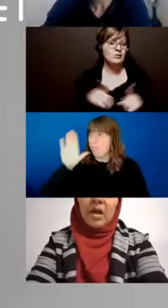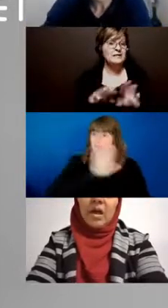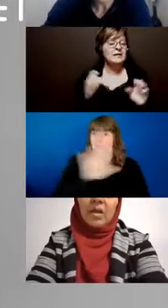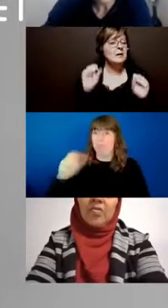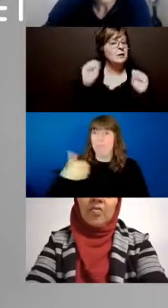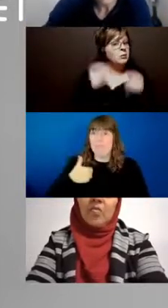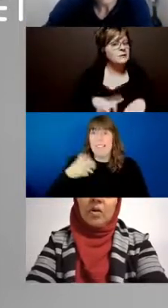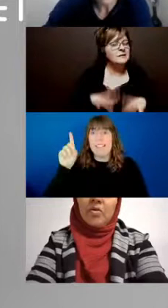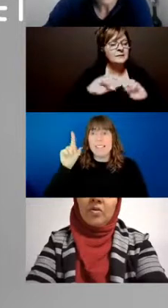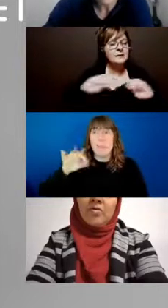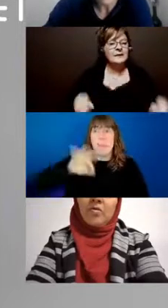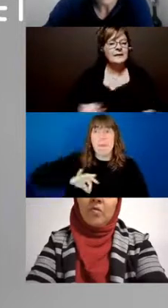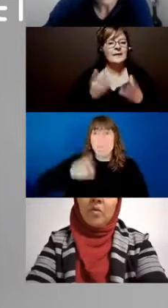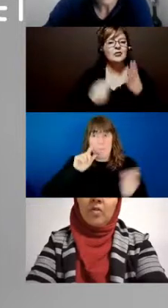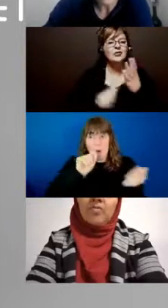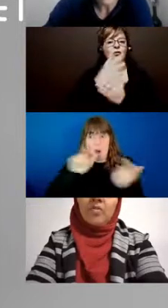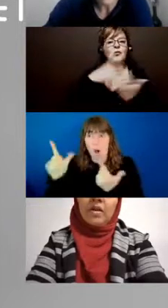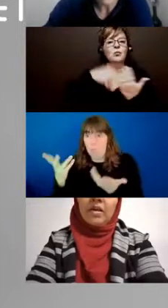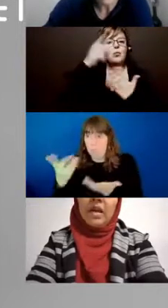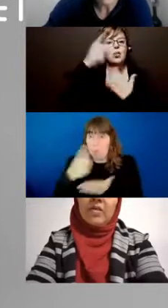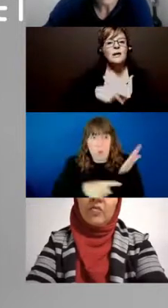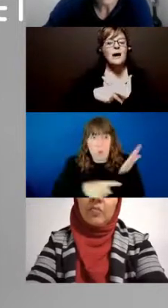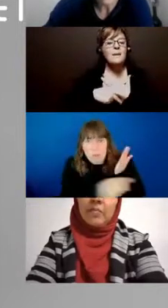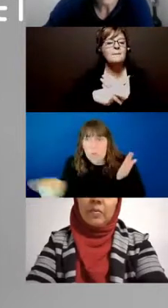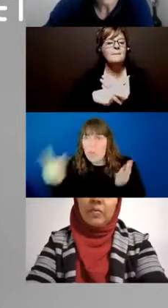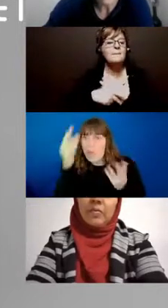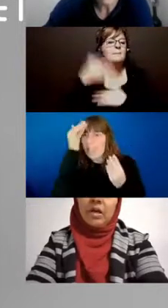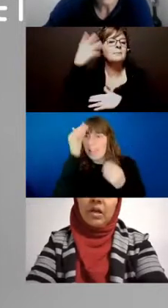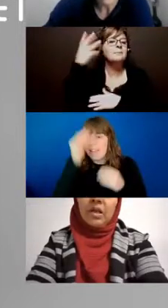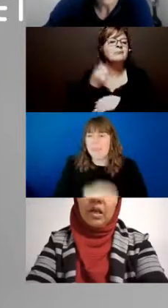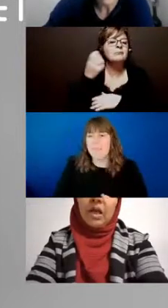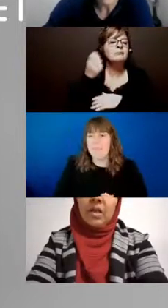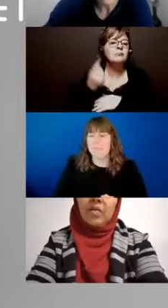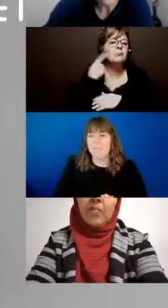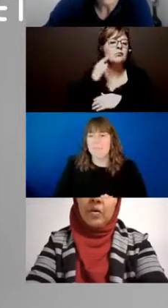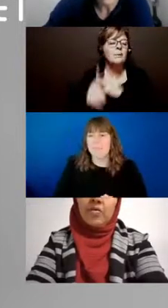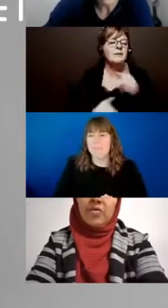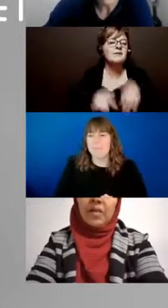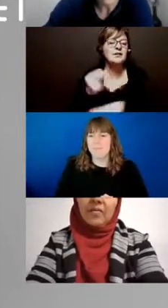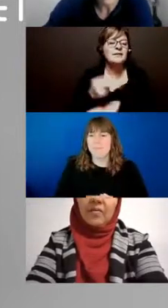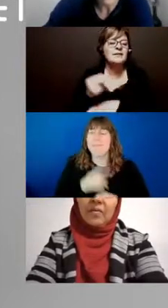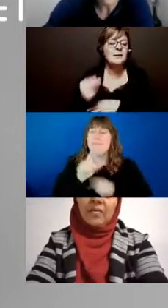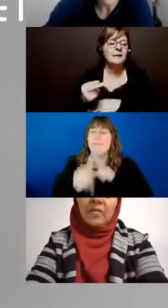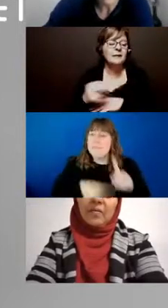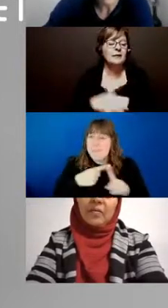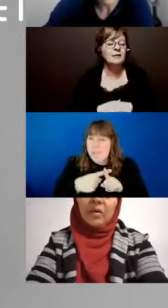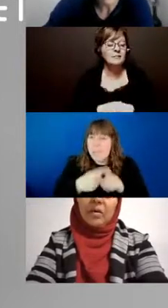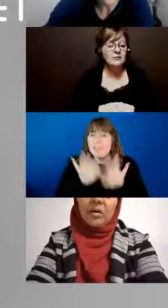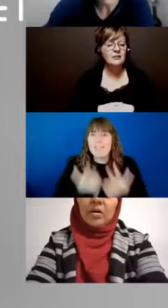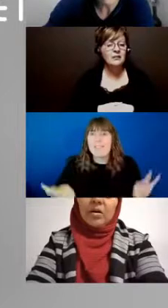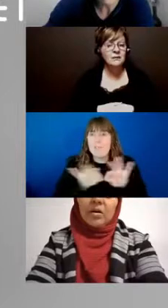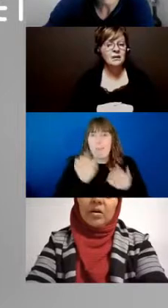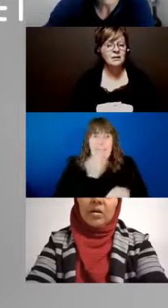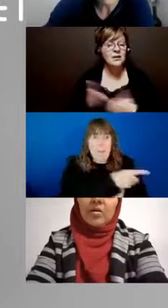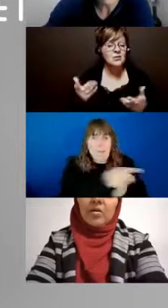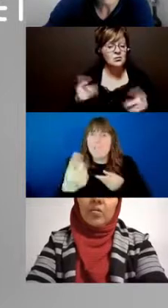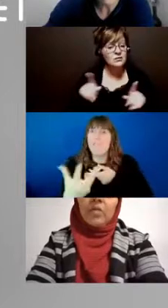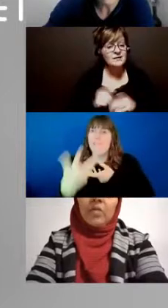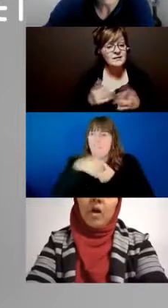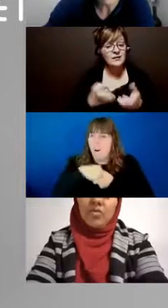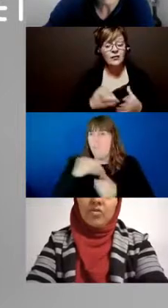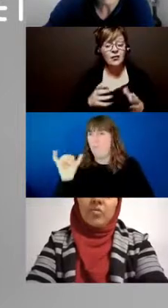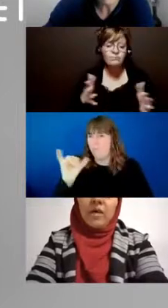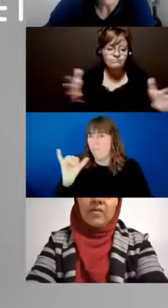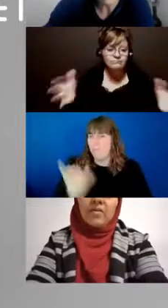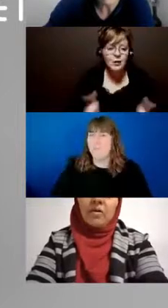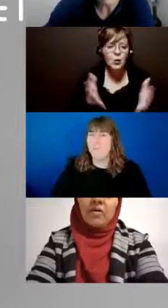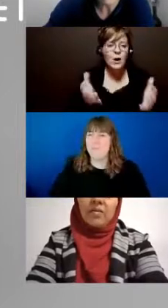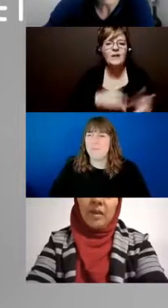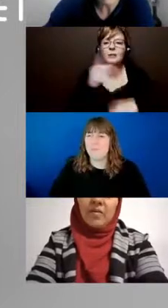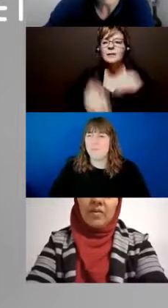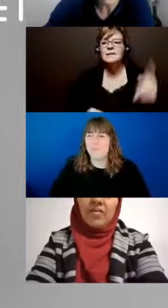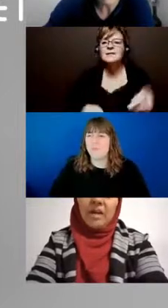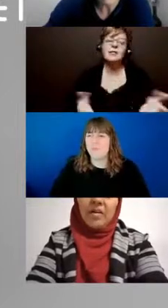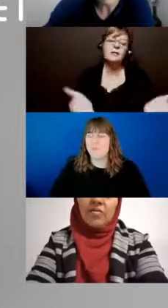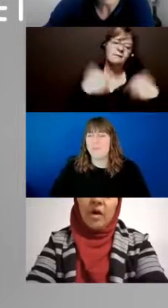and want to want to engage people in the process we wanted to raise awareness like we said as well